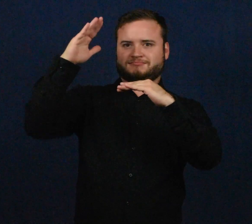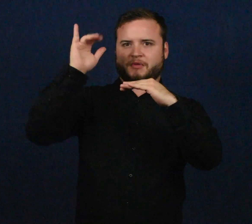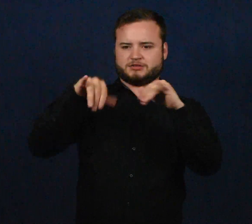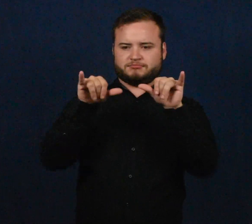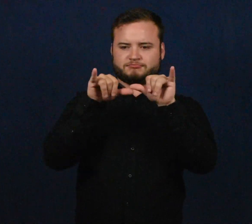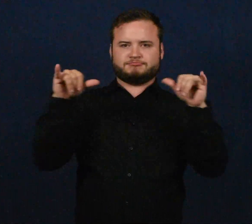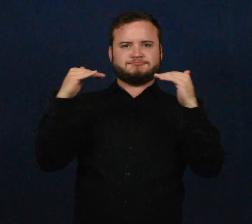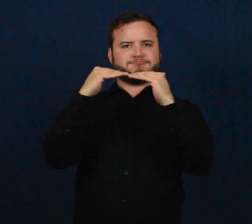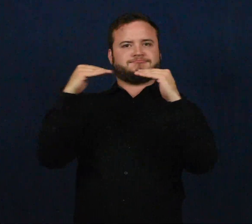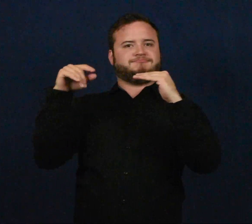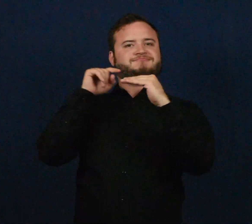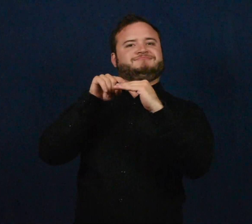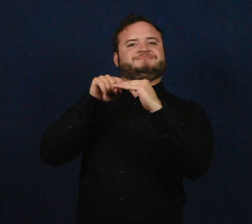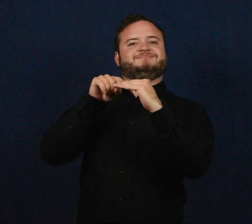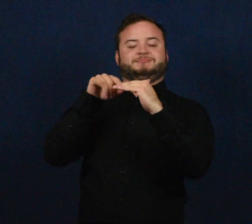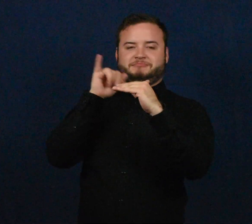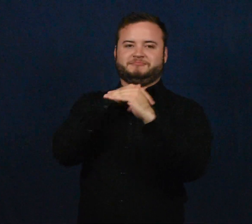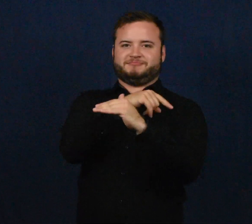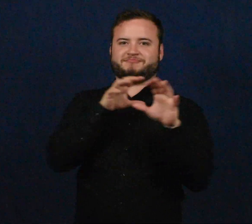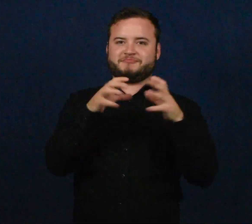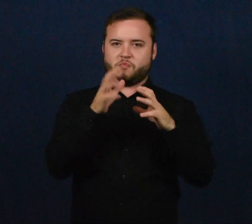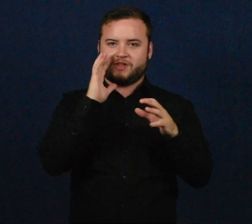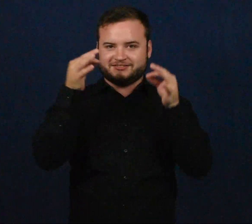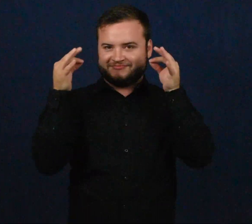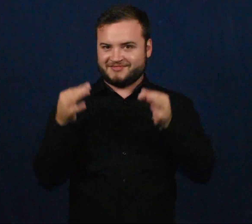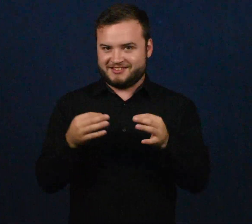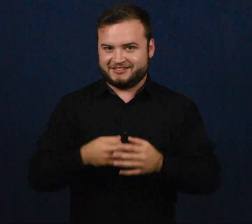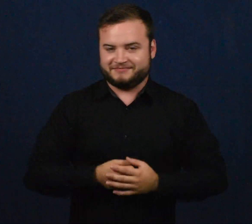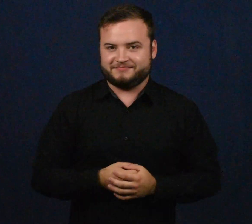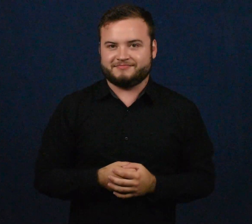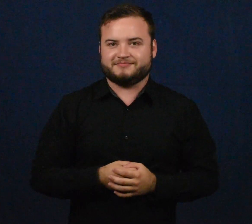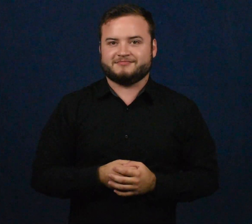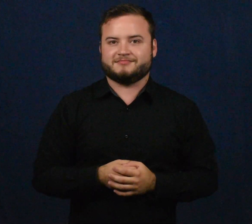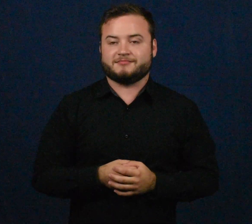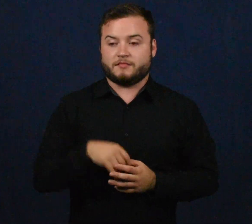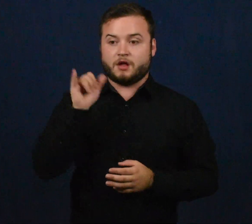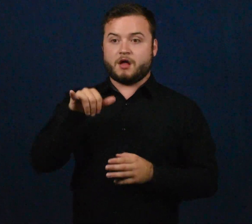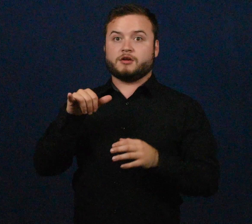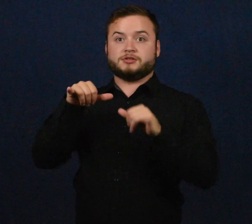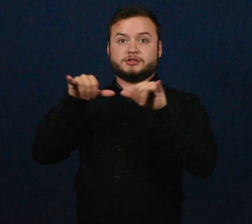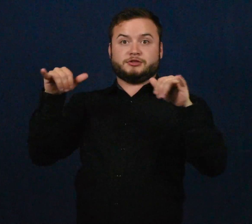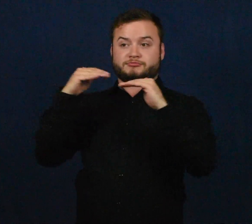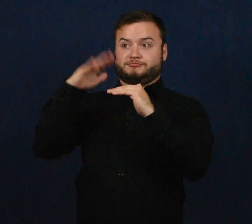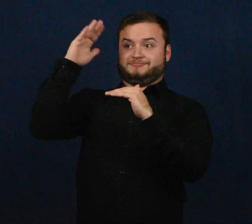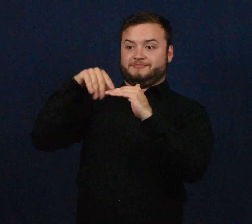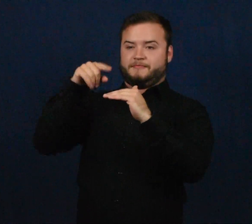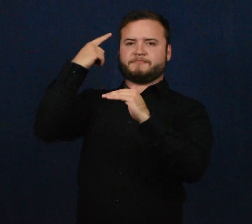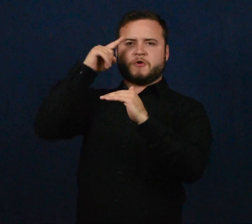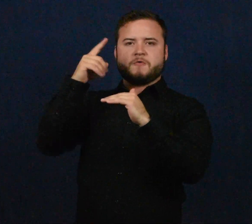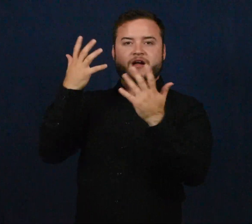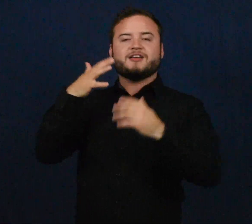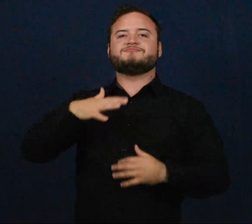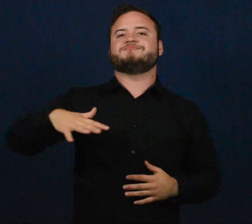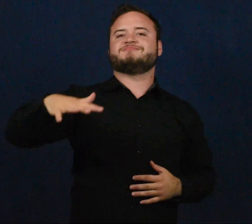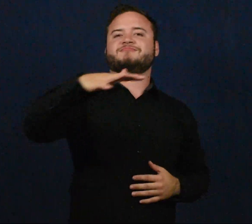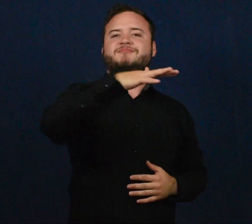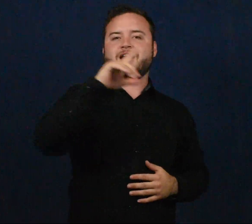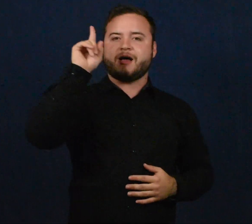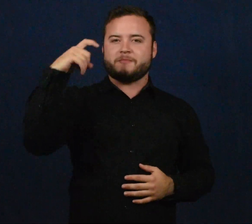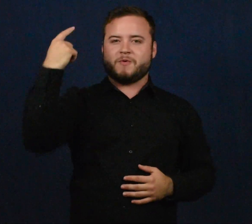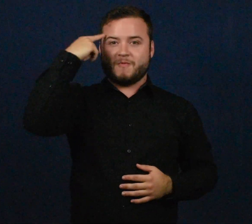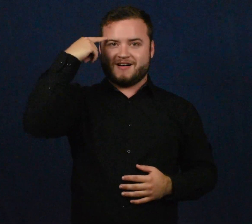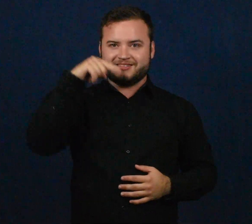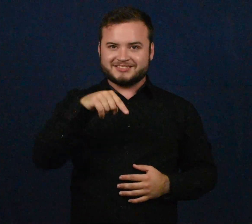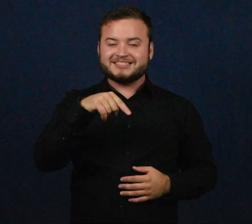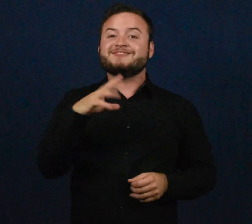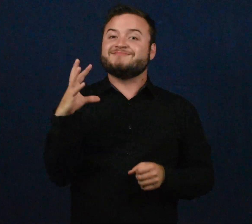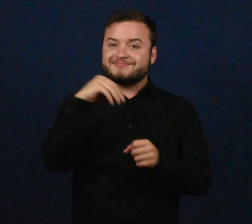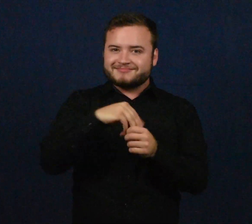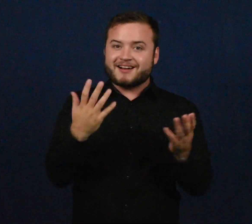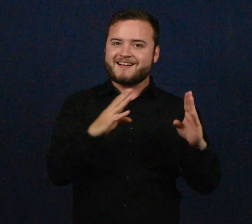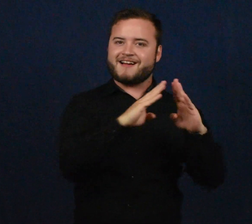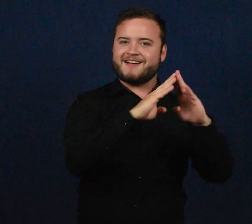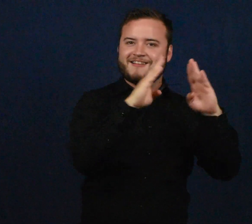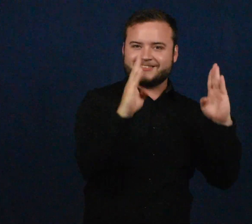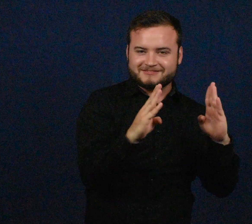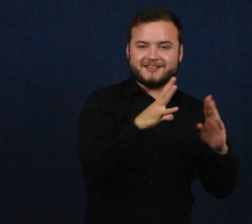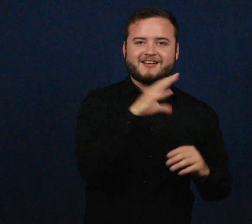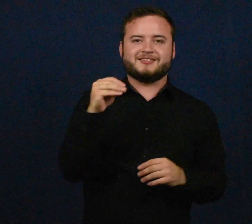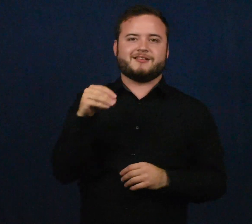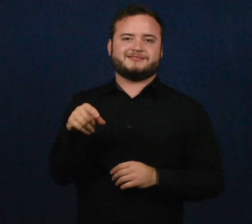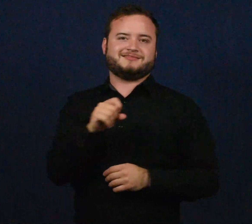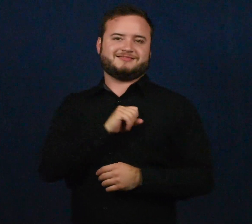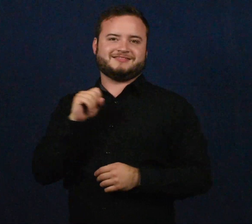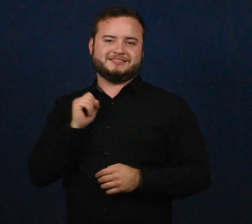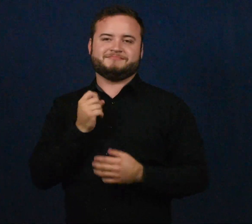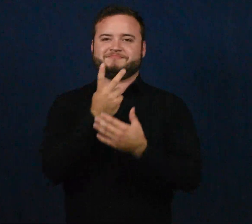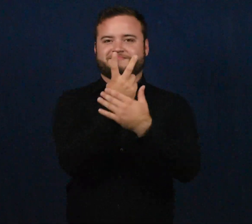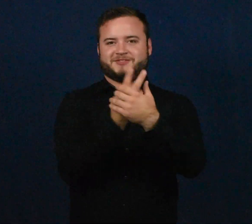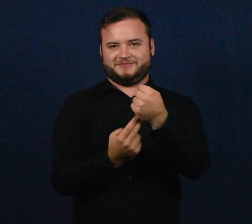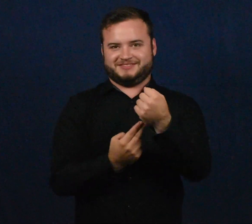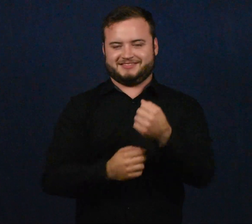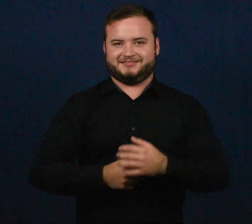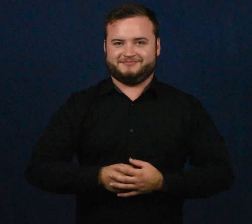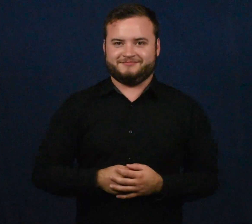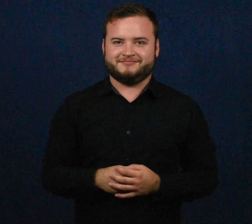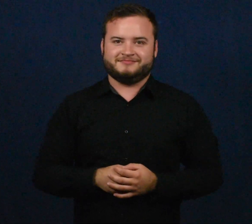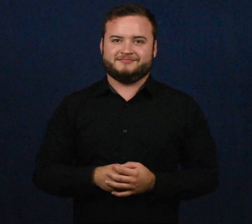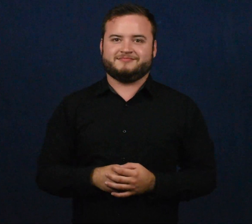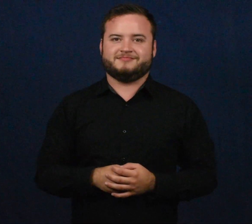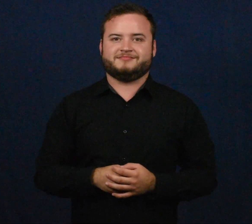on the Legislative IT Accessibility Standards for the Capitol, including the House and the Senate.